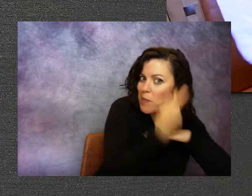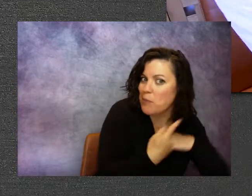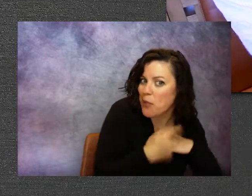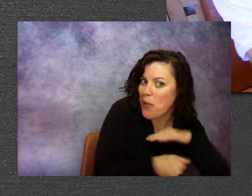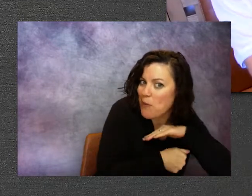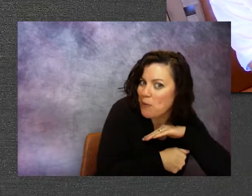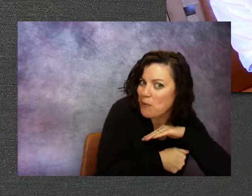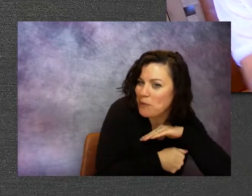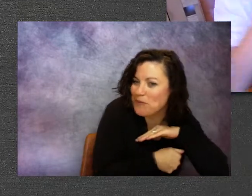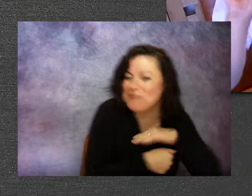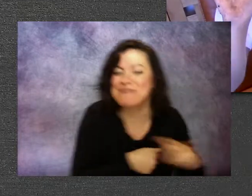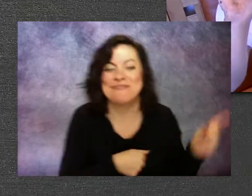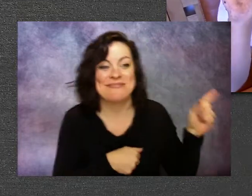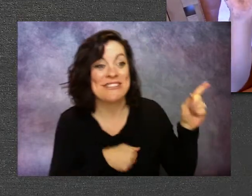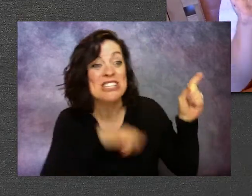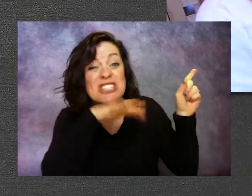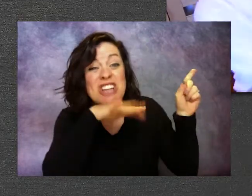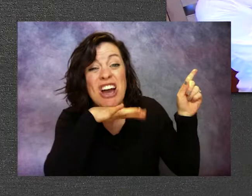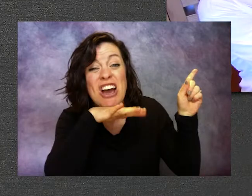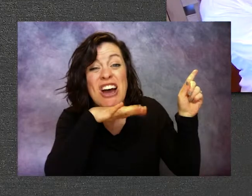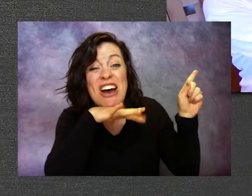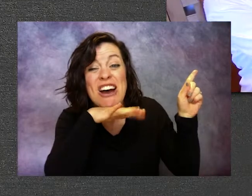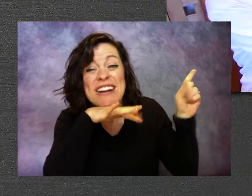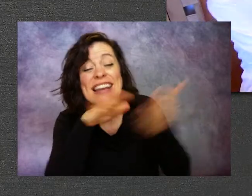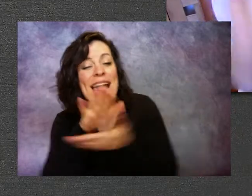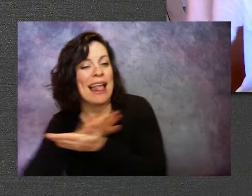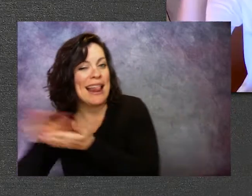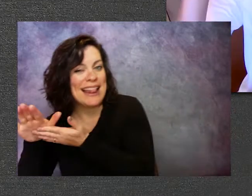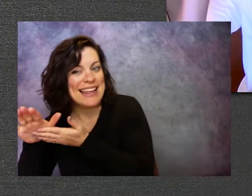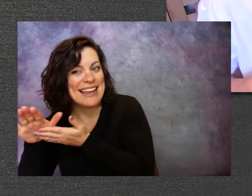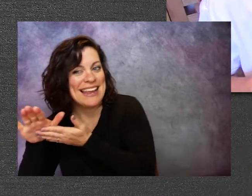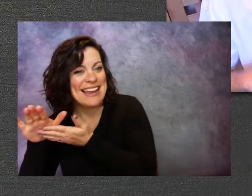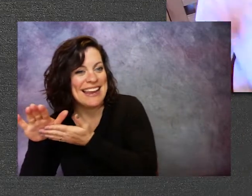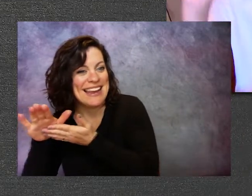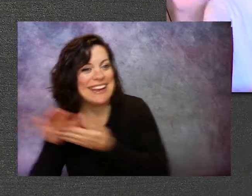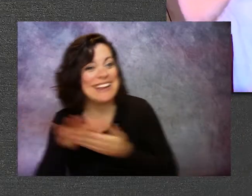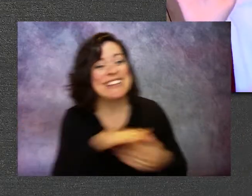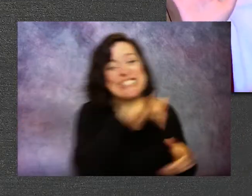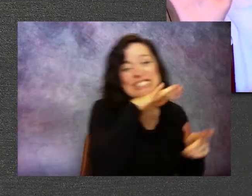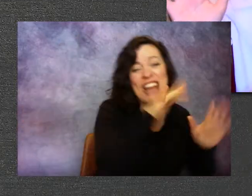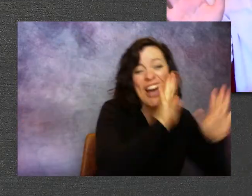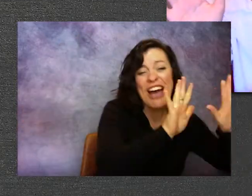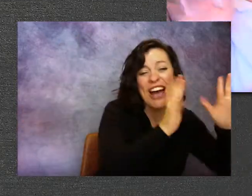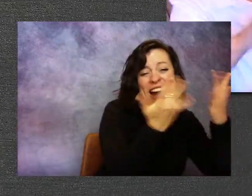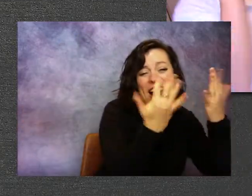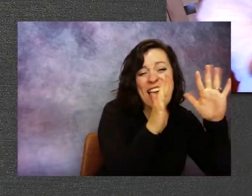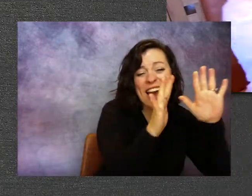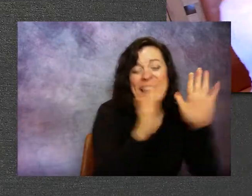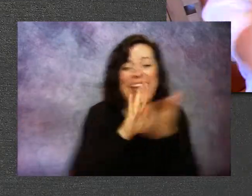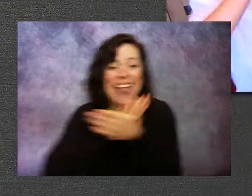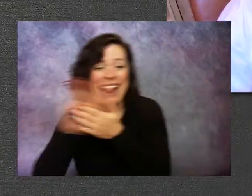Dirty hands. Dirty hands. Clean hands. Clean hands. Opposites attract. Opposites attract.